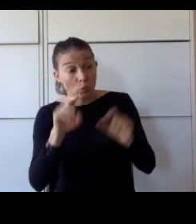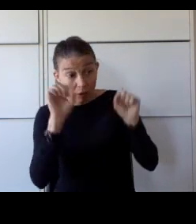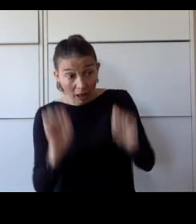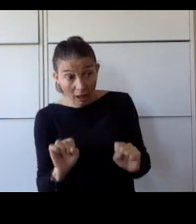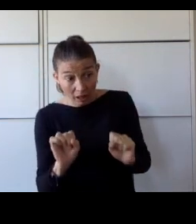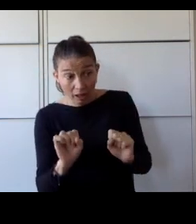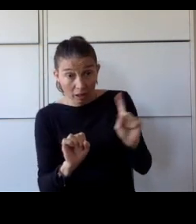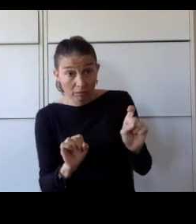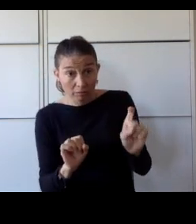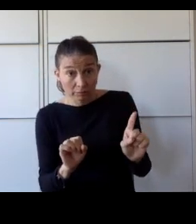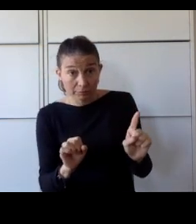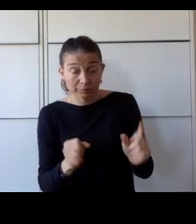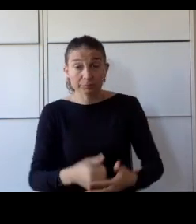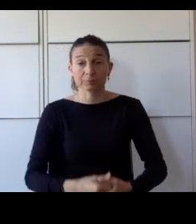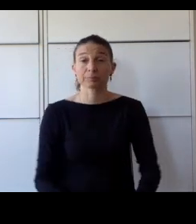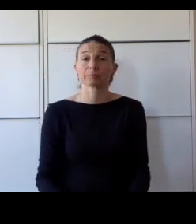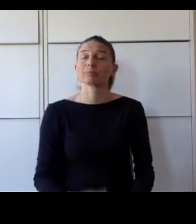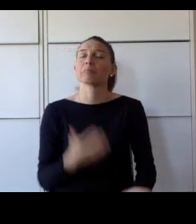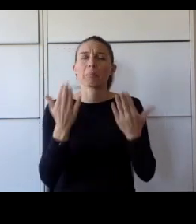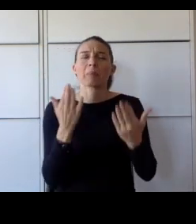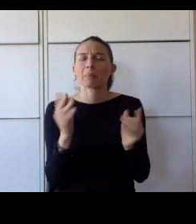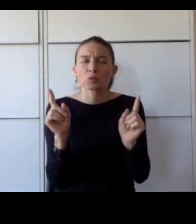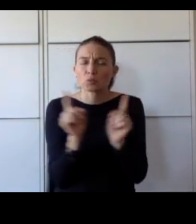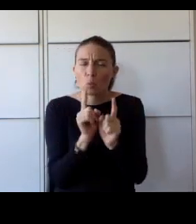Can you give maybe a short comment on that?